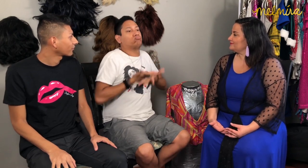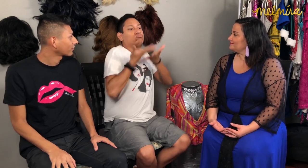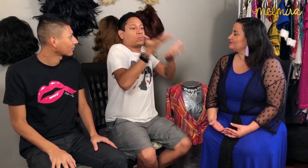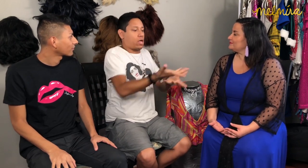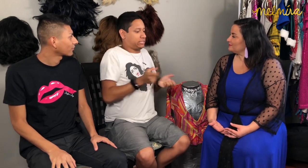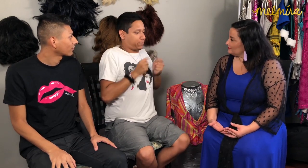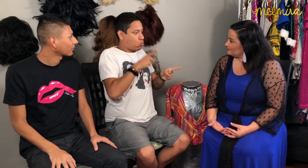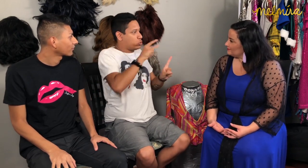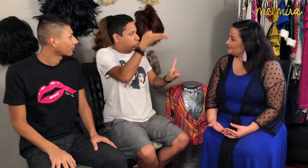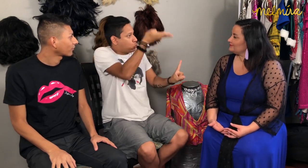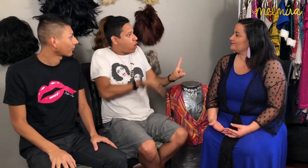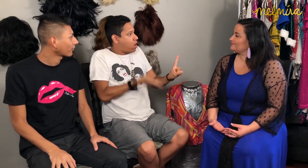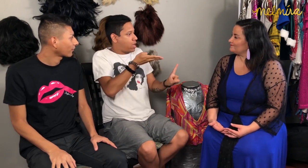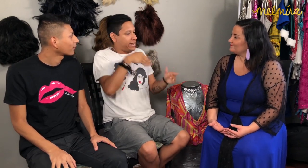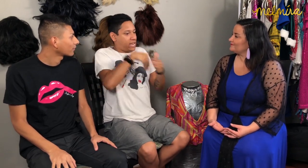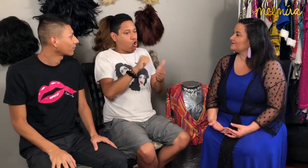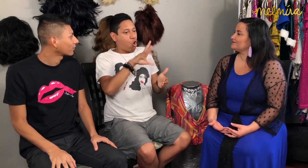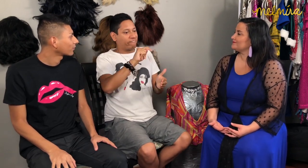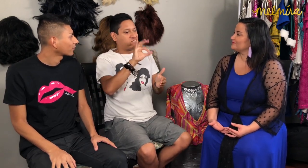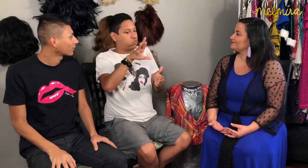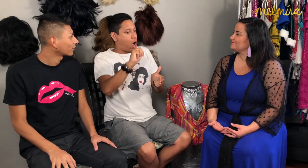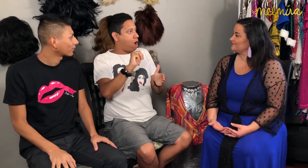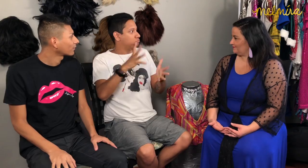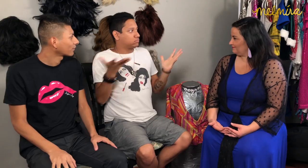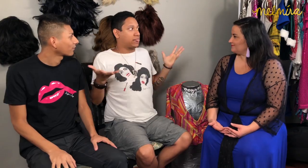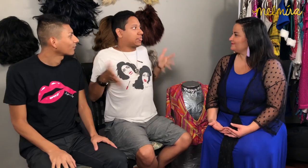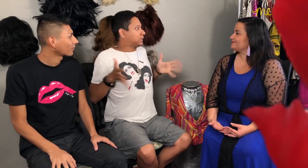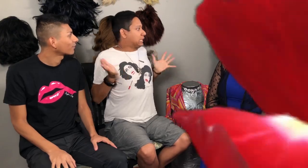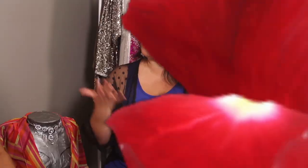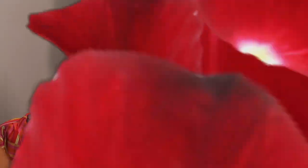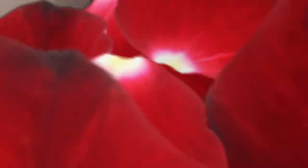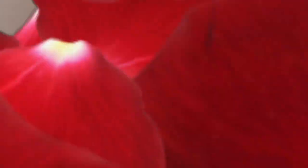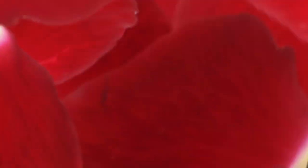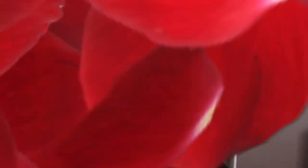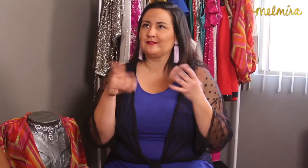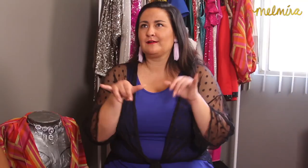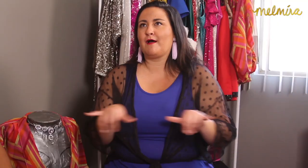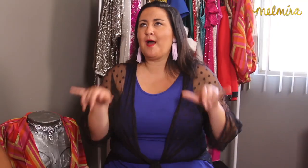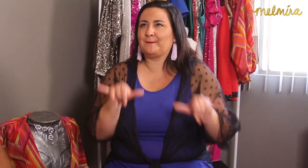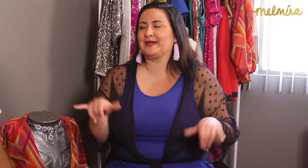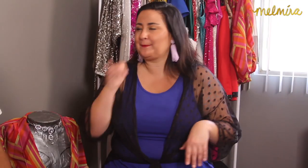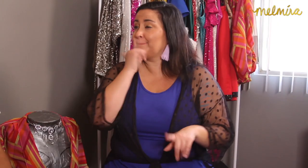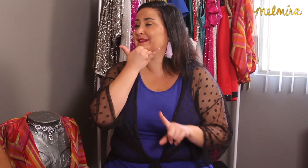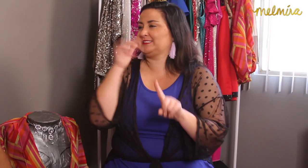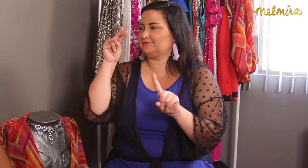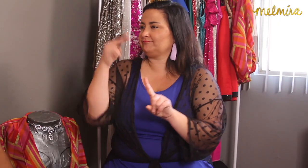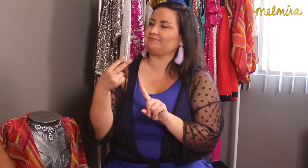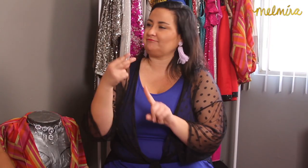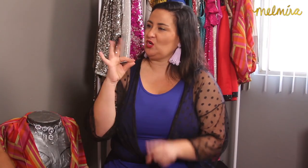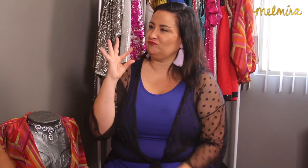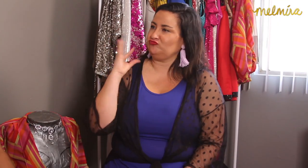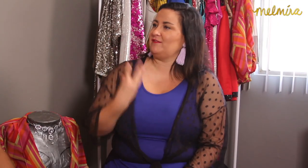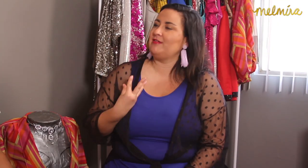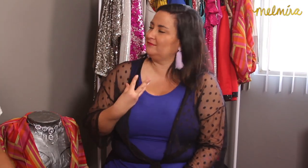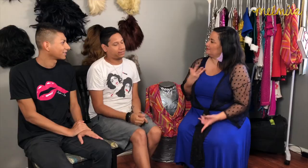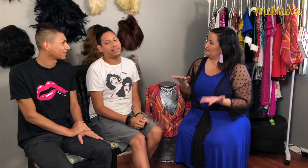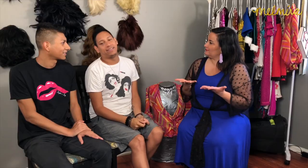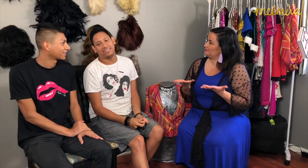Drag is all about expressing who you are in an art form. That's it. So what would be a common misconception or assumption